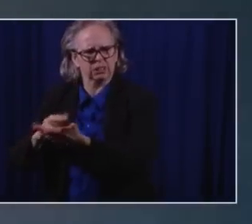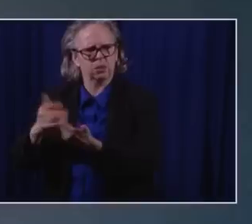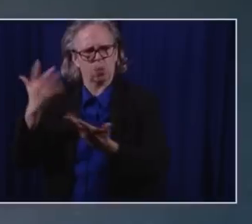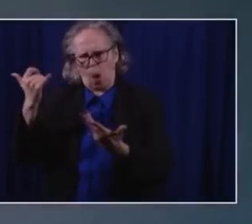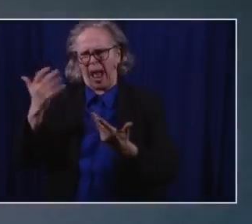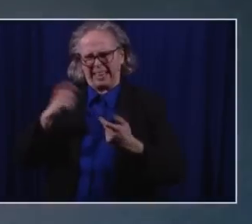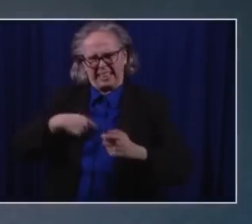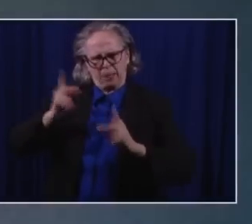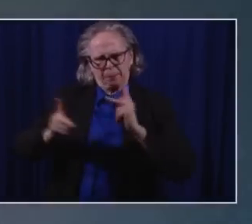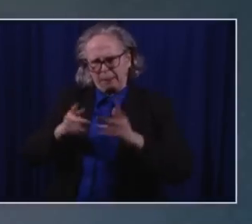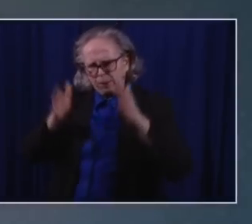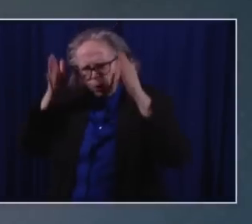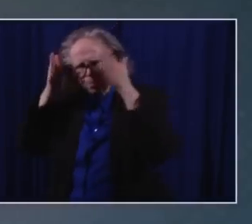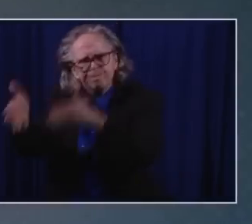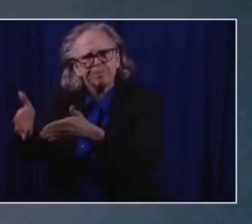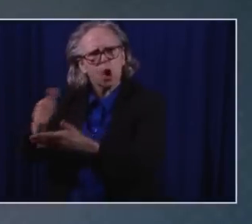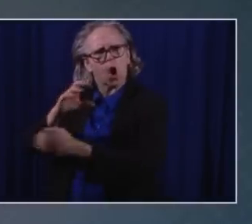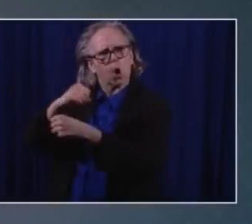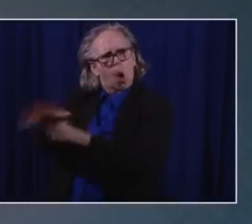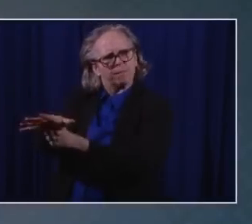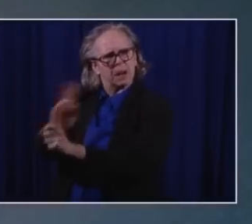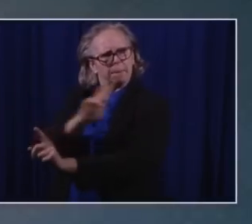procedures put them back in the